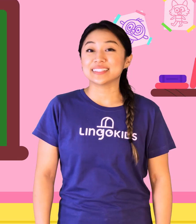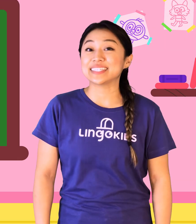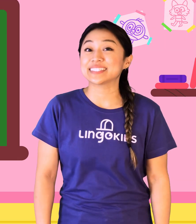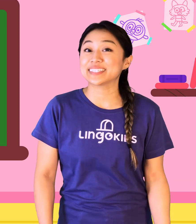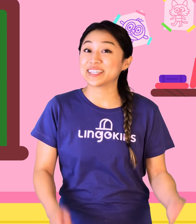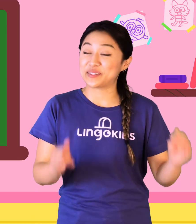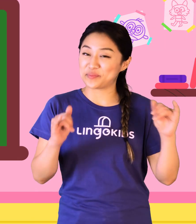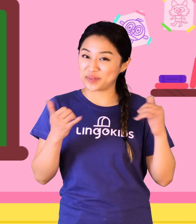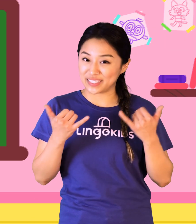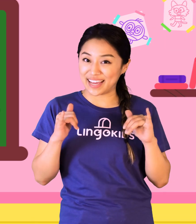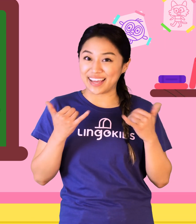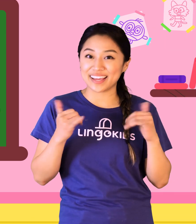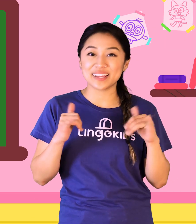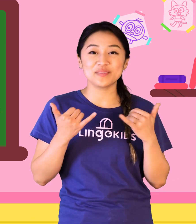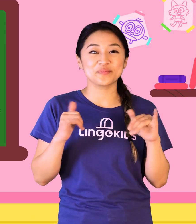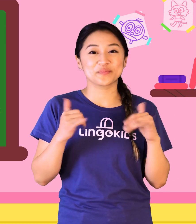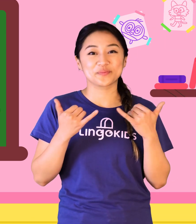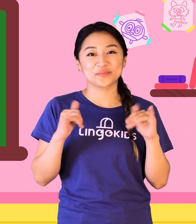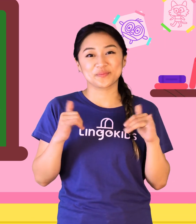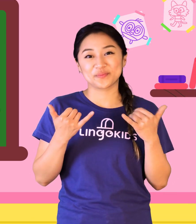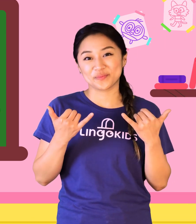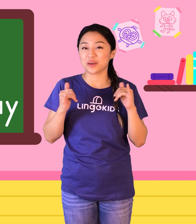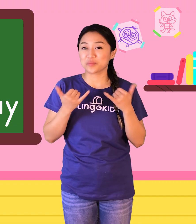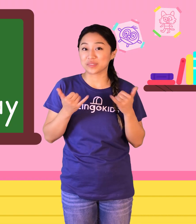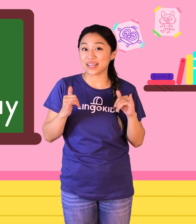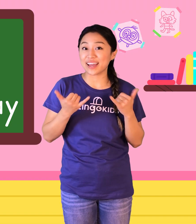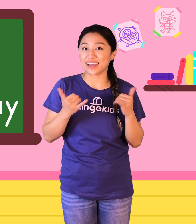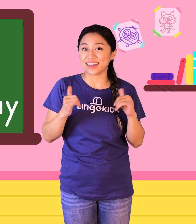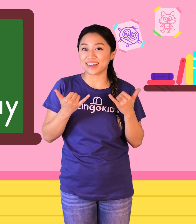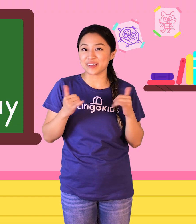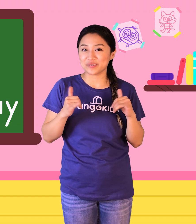Lisa can play, play